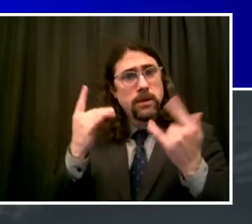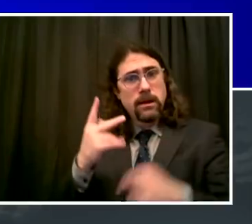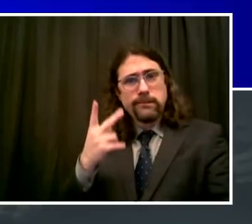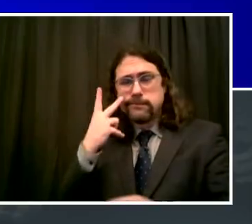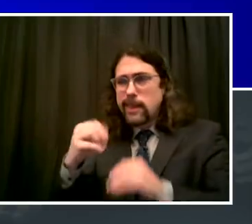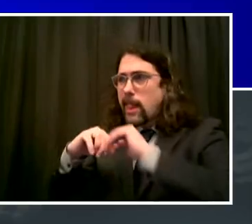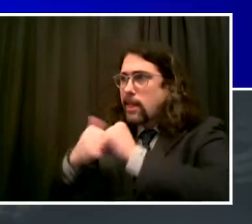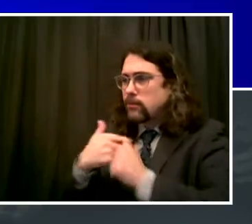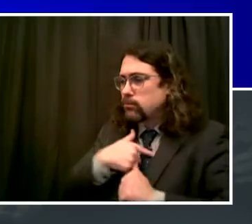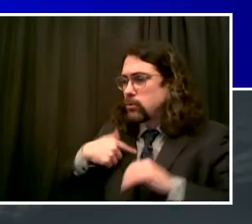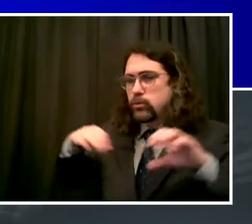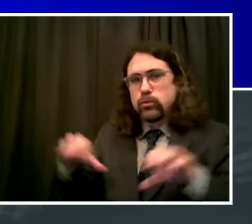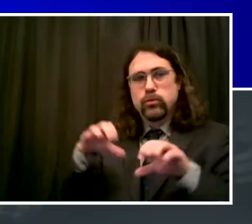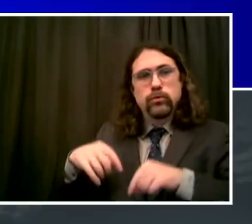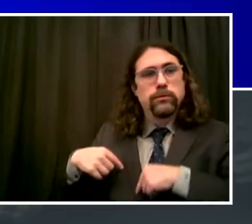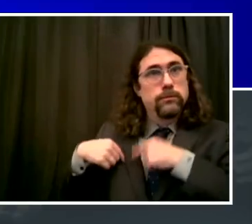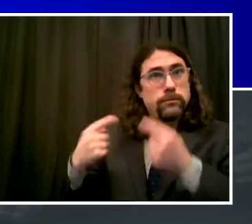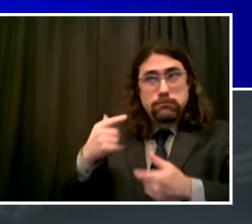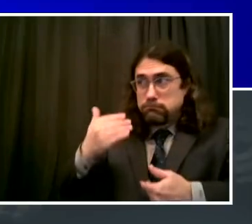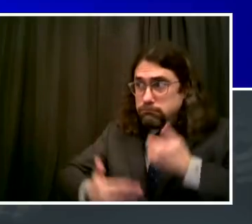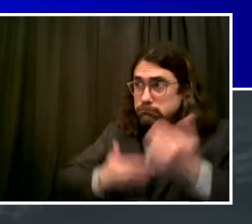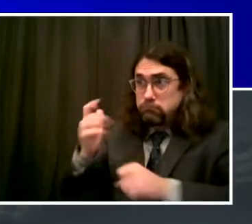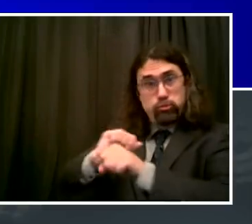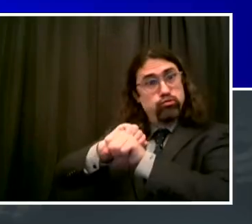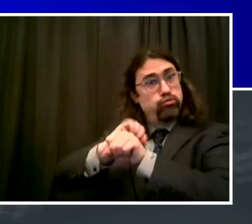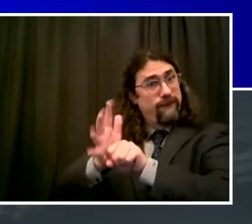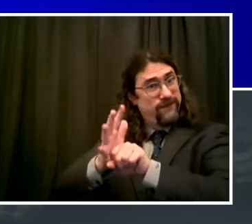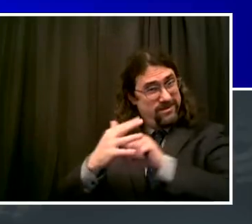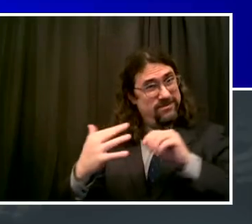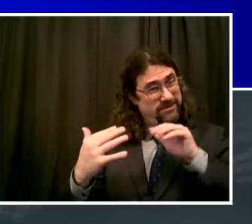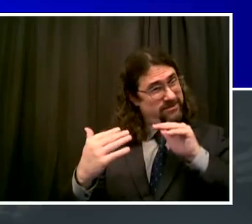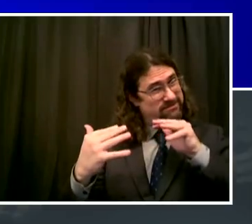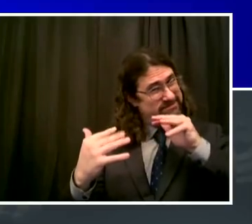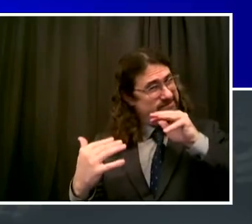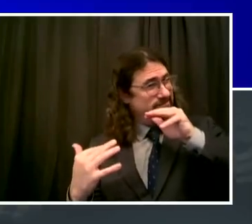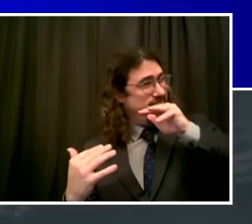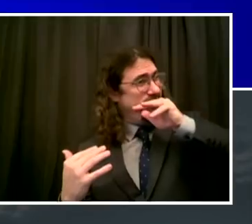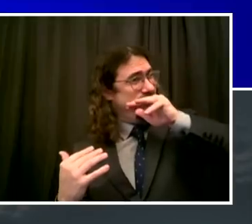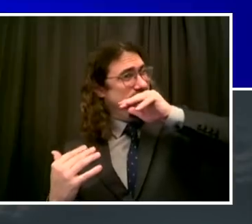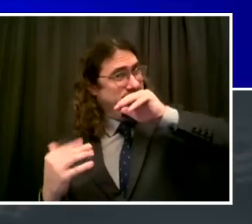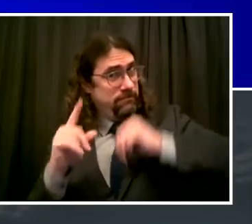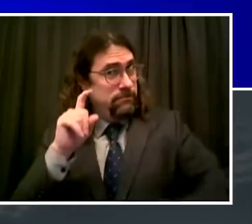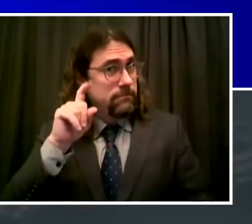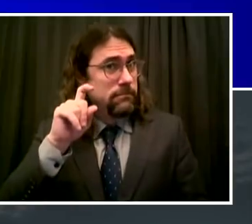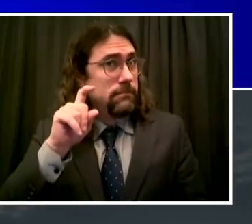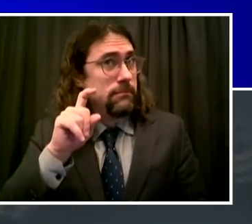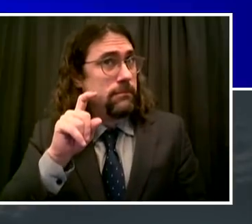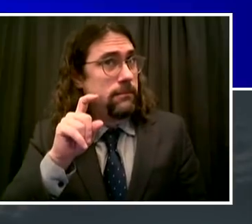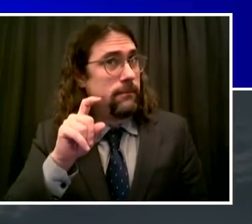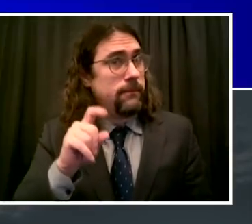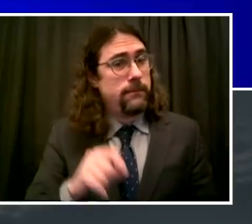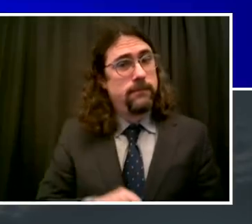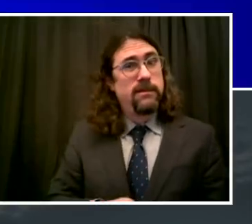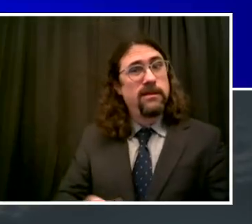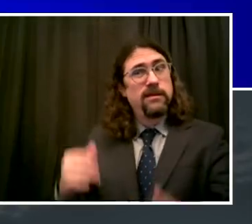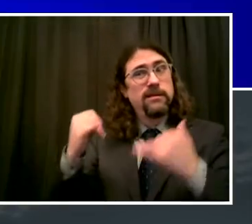SINGLE DAY TO SEE HOW WE'RE DOING THE CITY AND WHERE WE'RE GOING. TODAY I HAVE GOOD NEWS, AND IS THIS